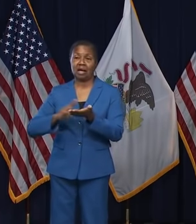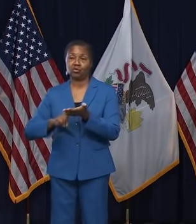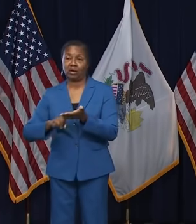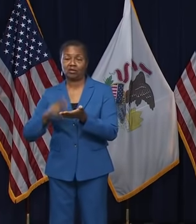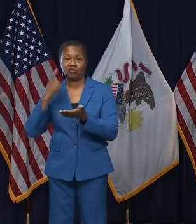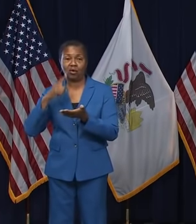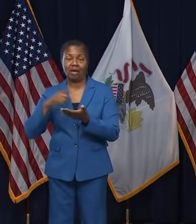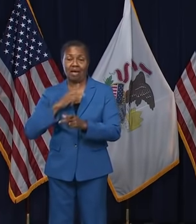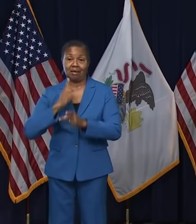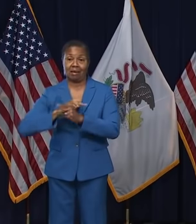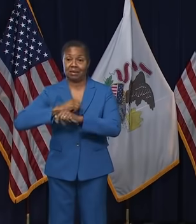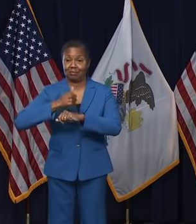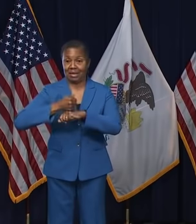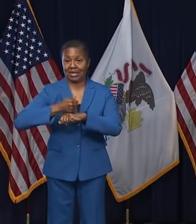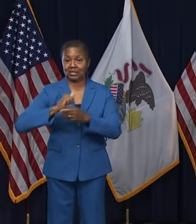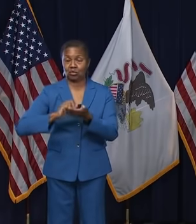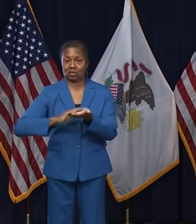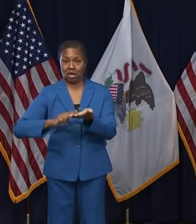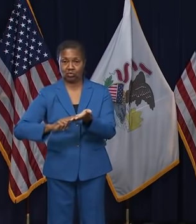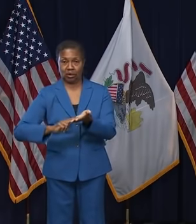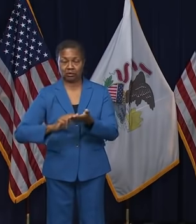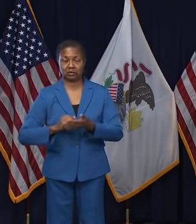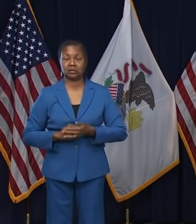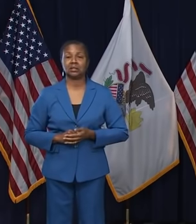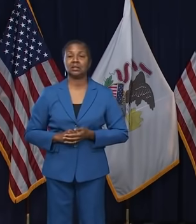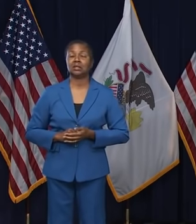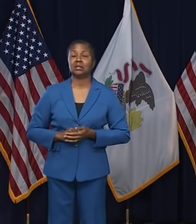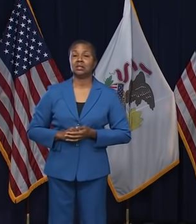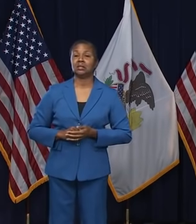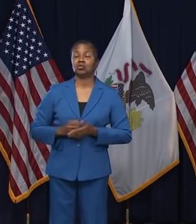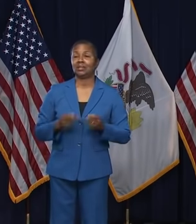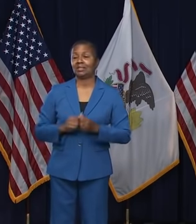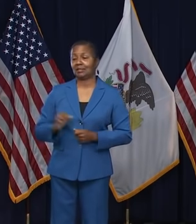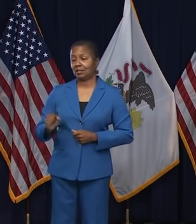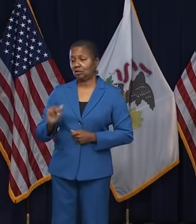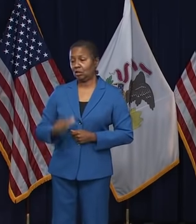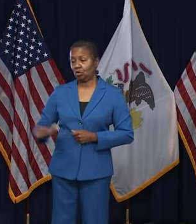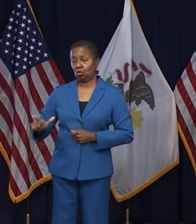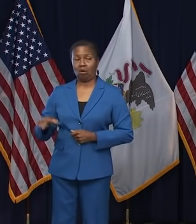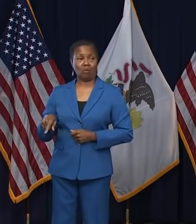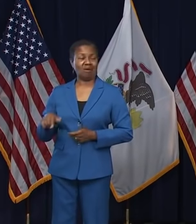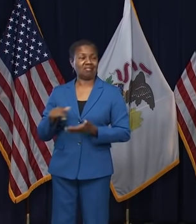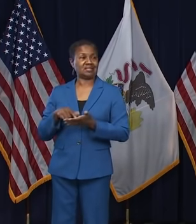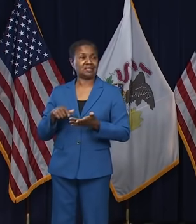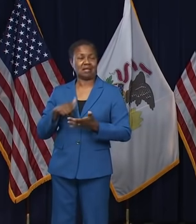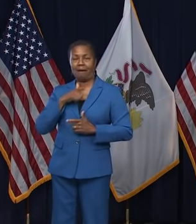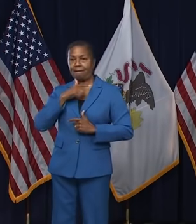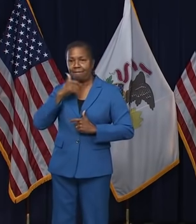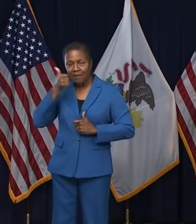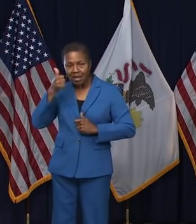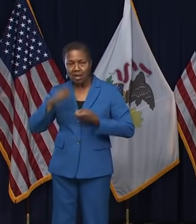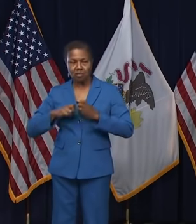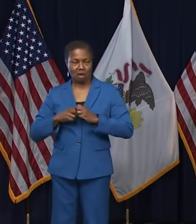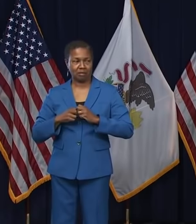what we have available and what we've contracted for and kept